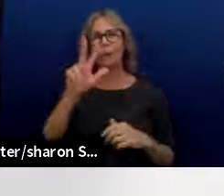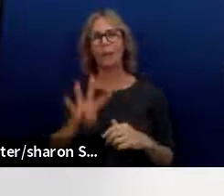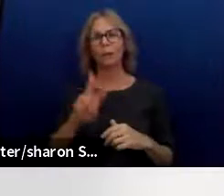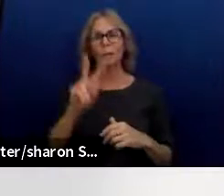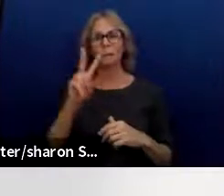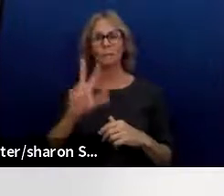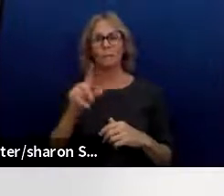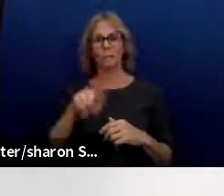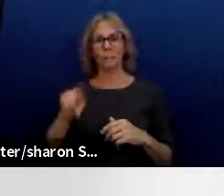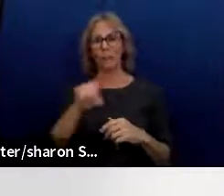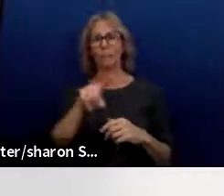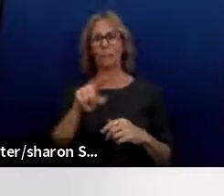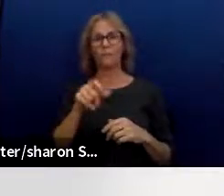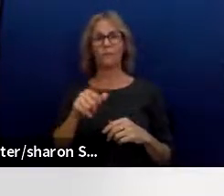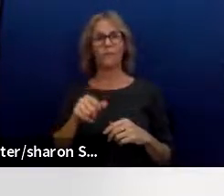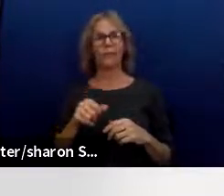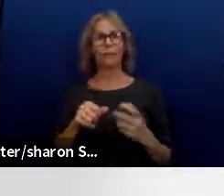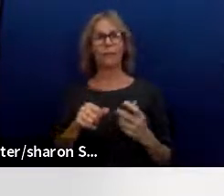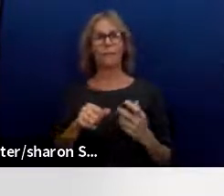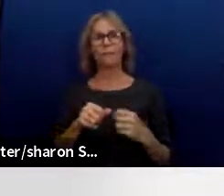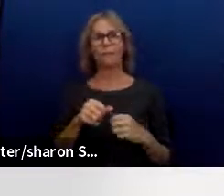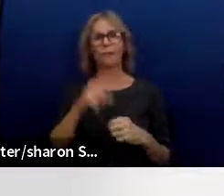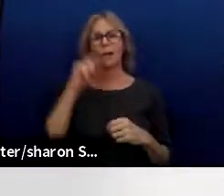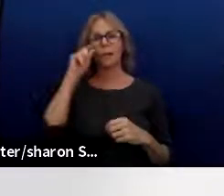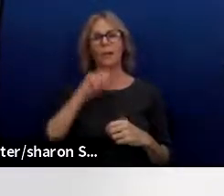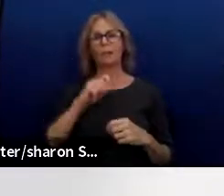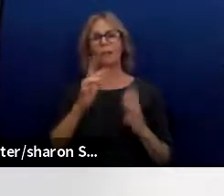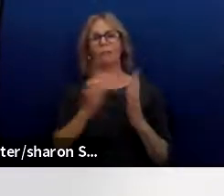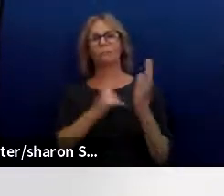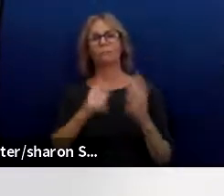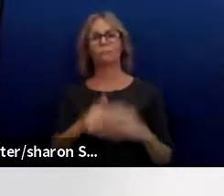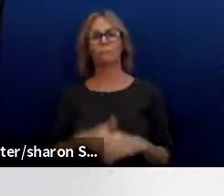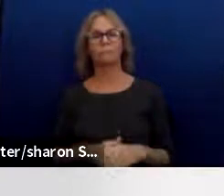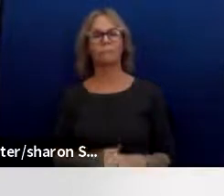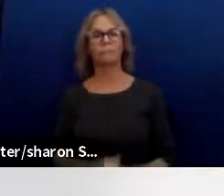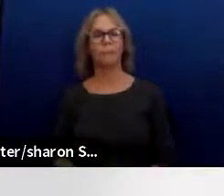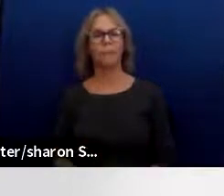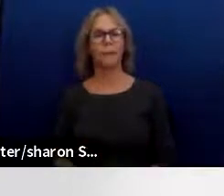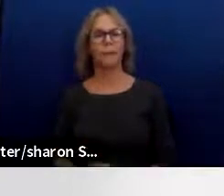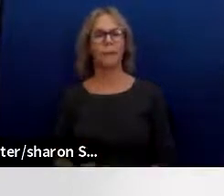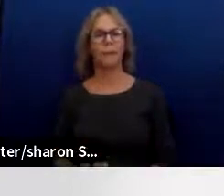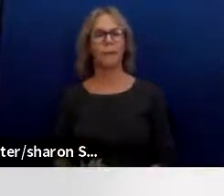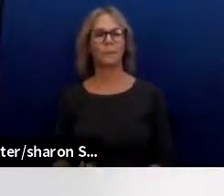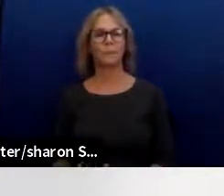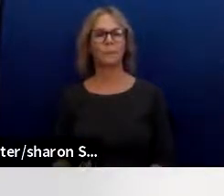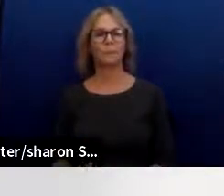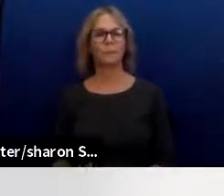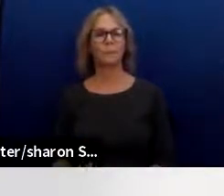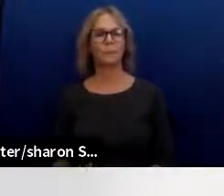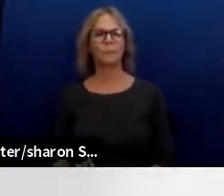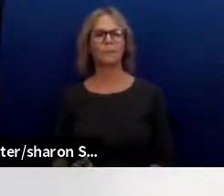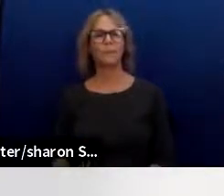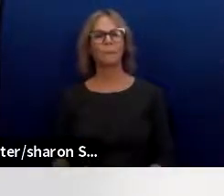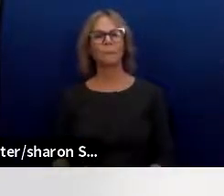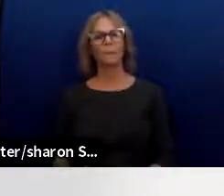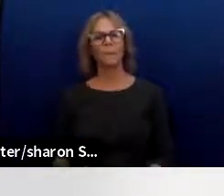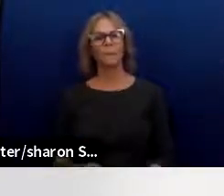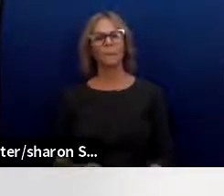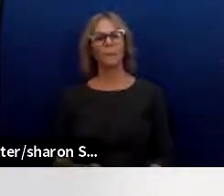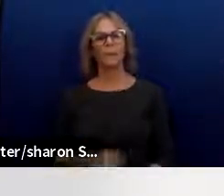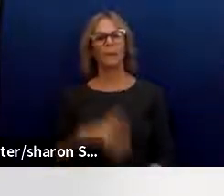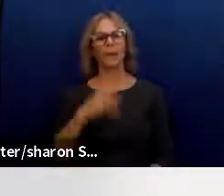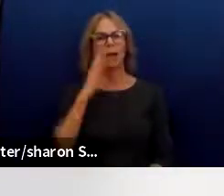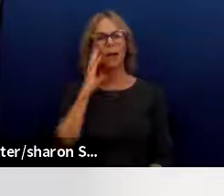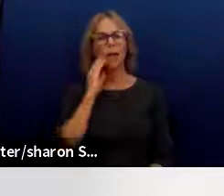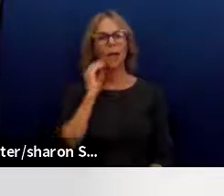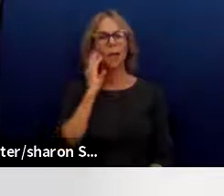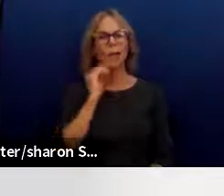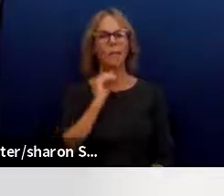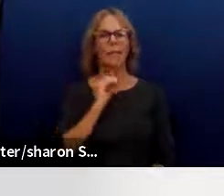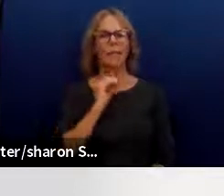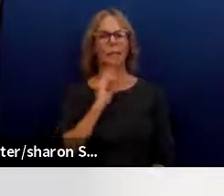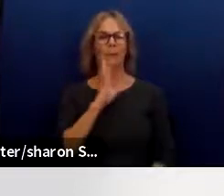them are sexually assaulted. We also experienced extreme rates of intimate partner violence, about half of us experienced